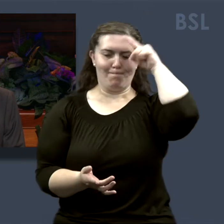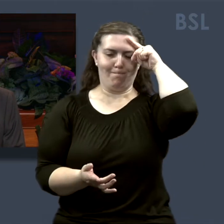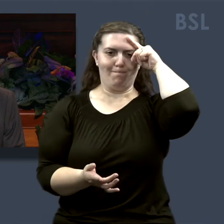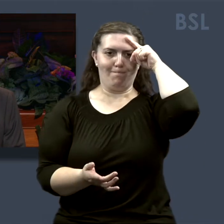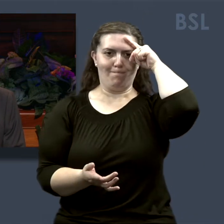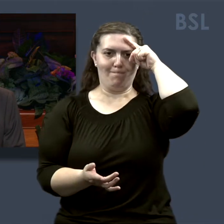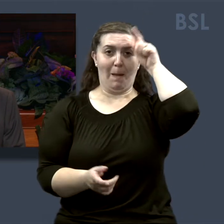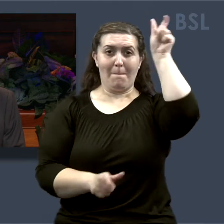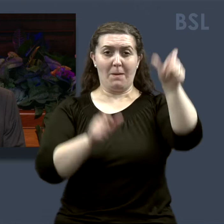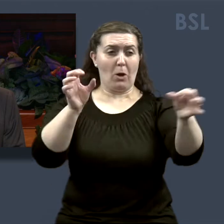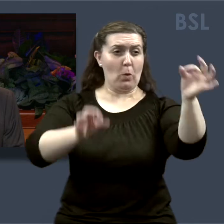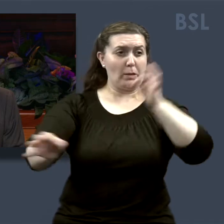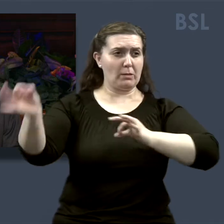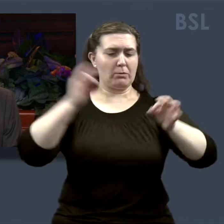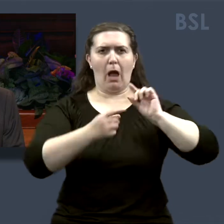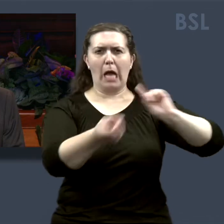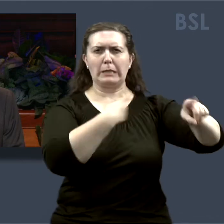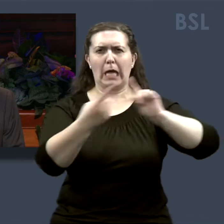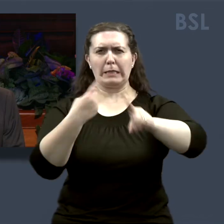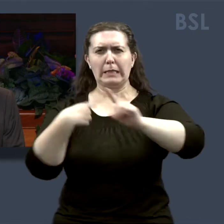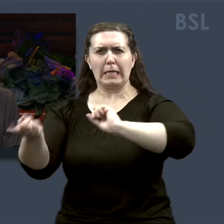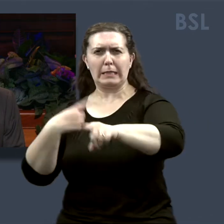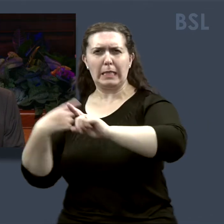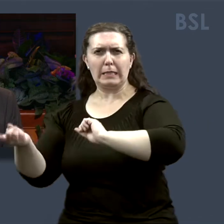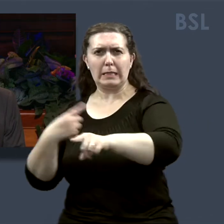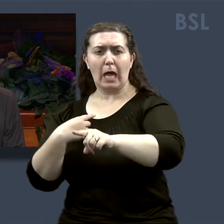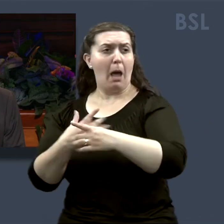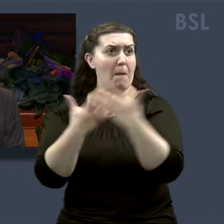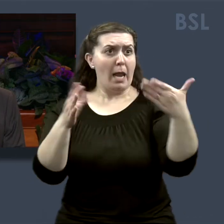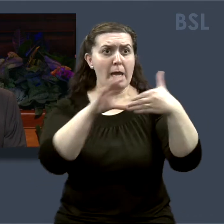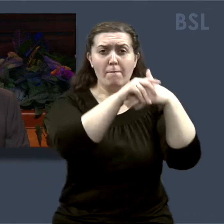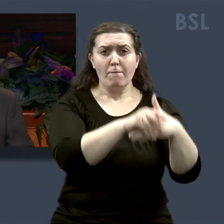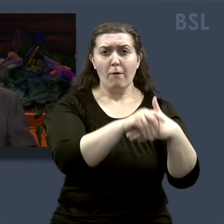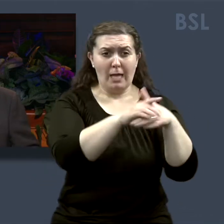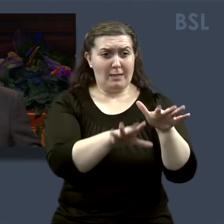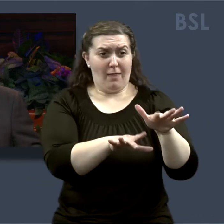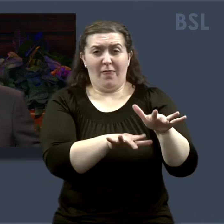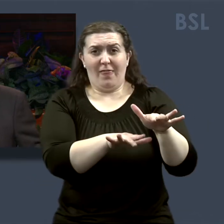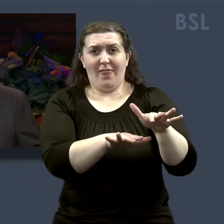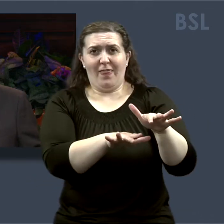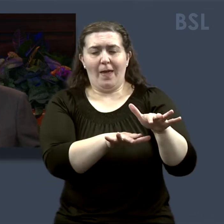I answered as many questions about the Church as I could, and I made many friends.